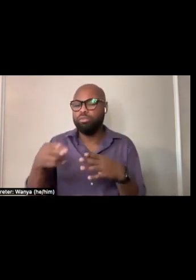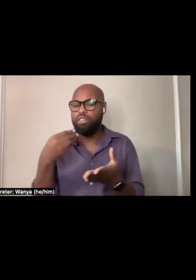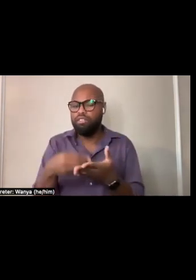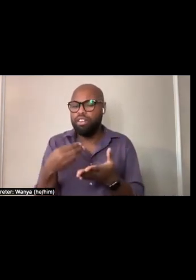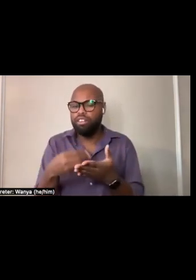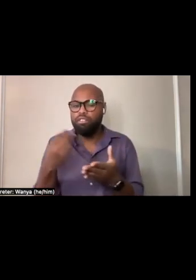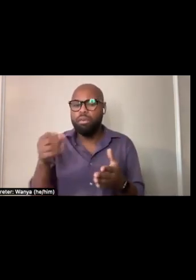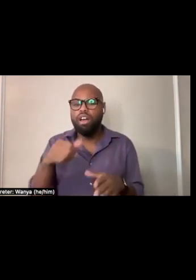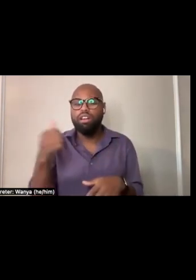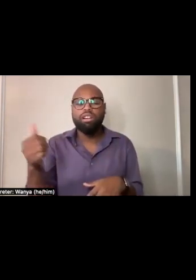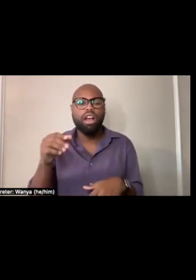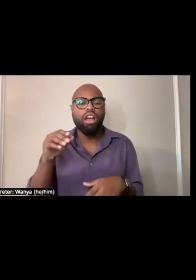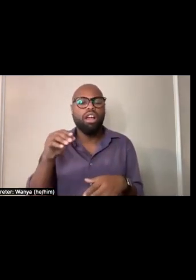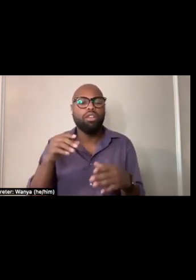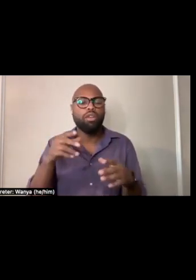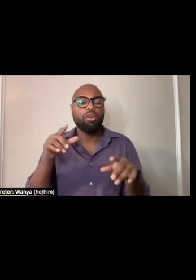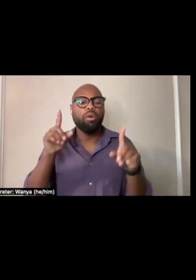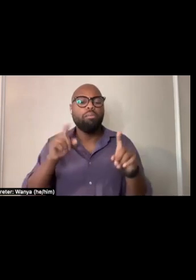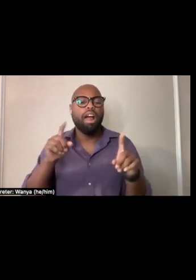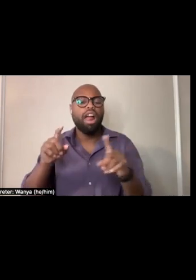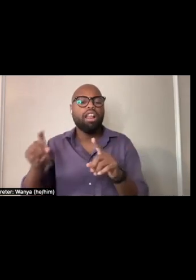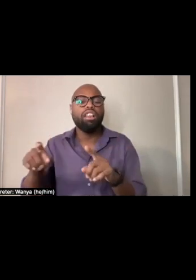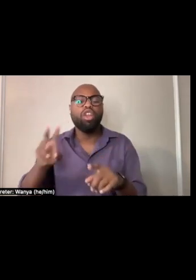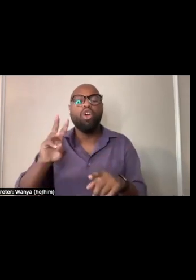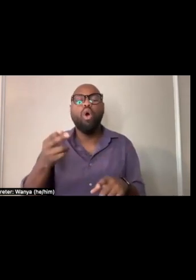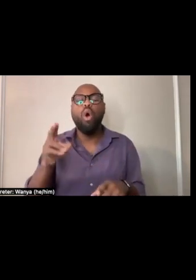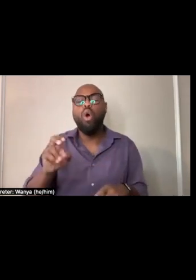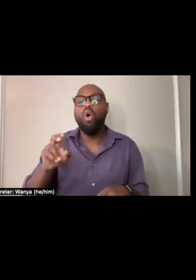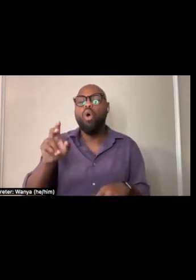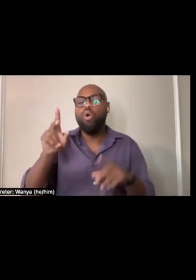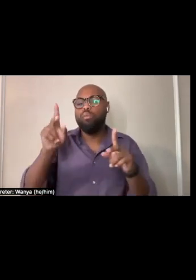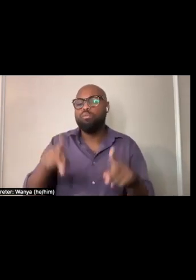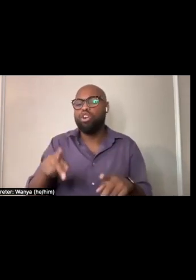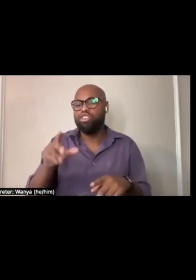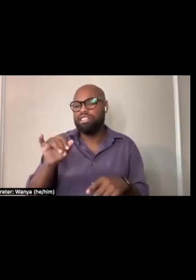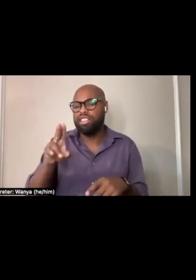Whole Person Care right at the beginning of the program. Okay, so next slide, please.